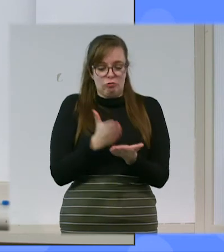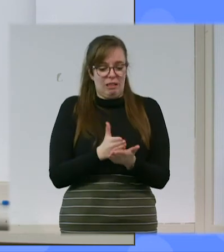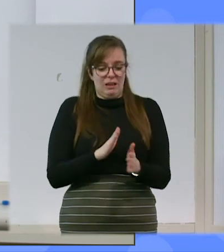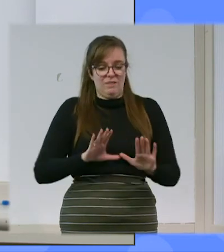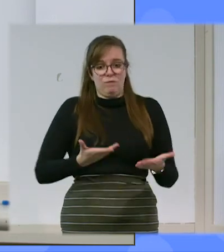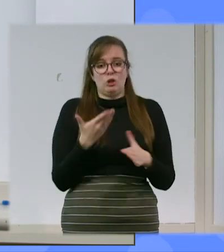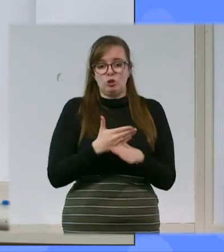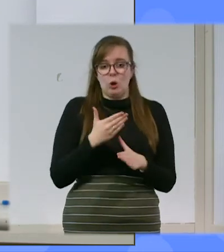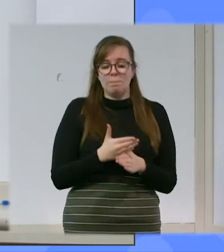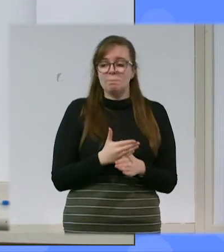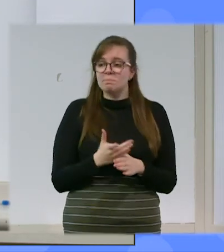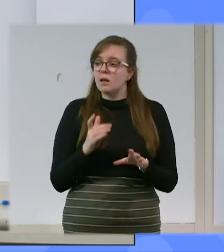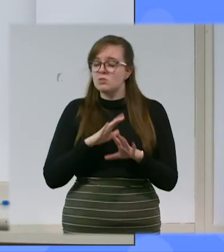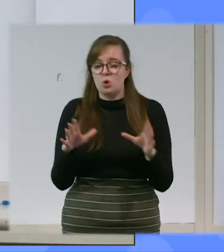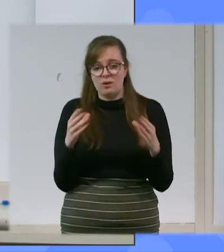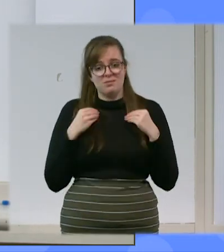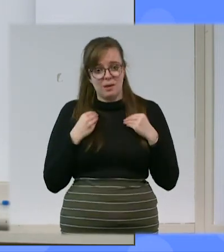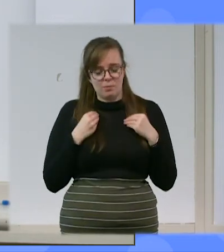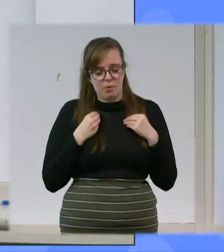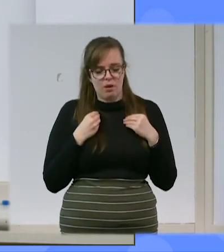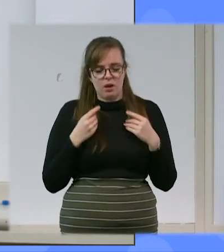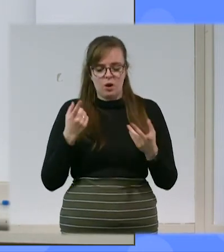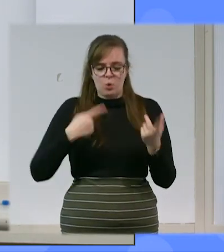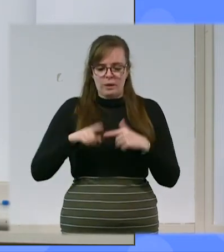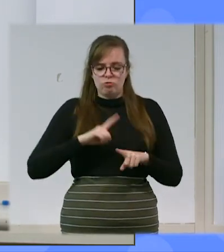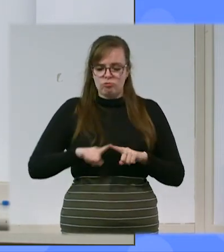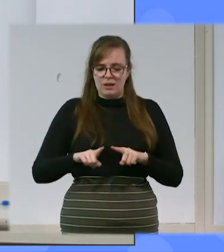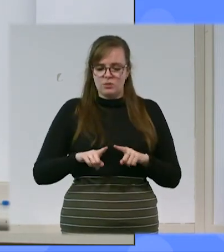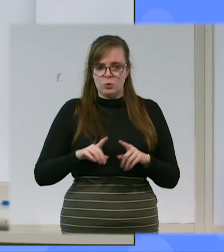unacceptable and we went about putting together an ED McGann tea program